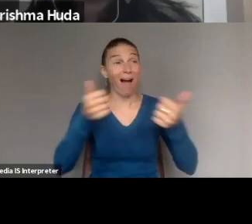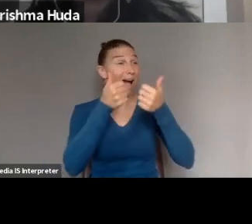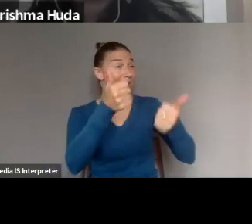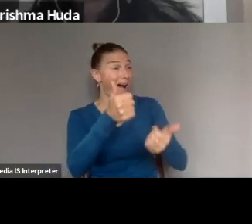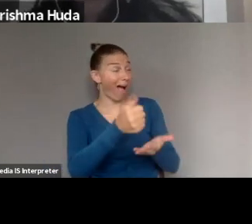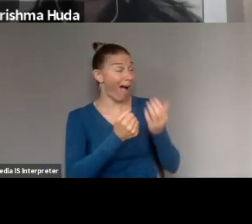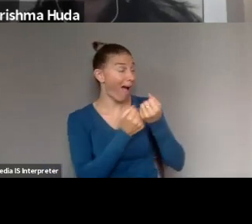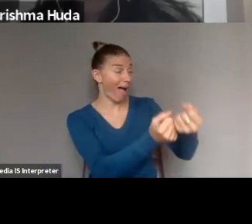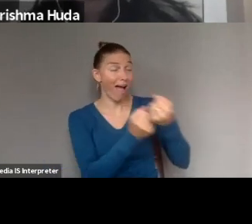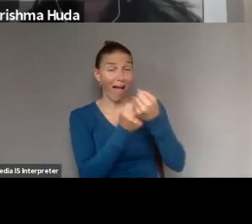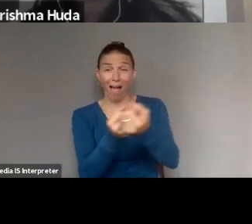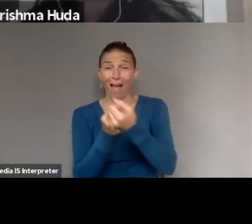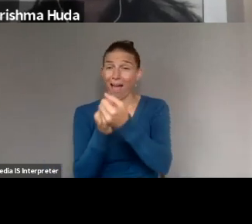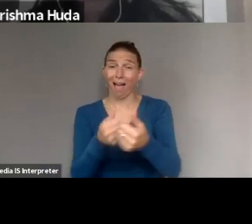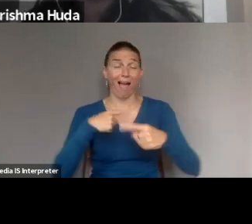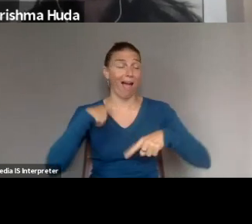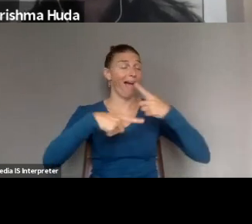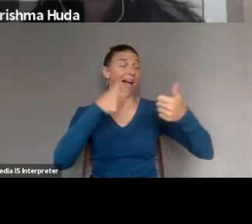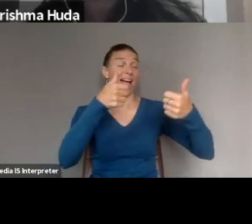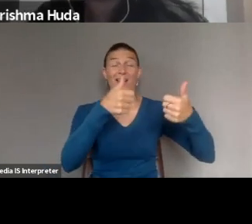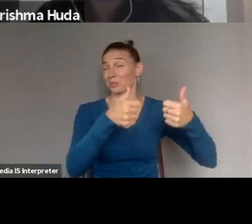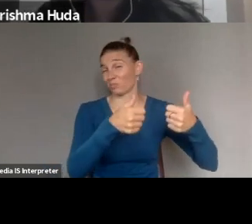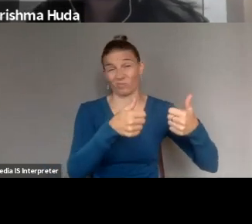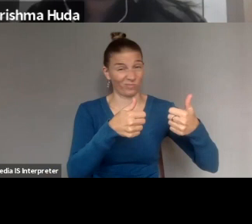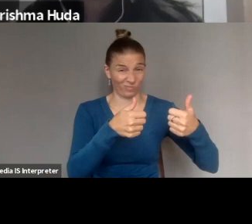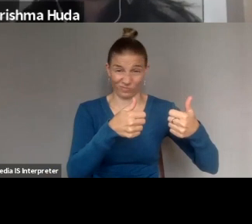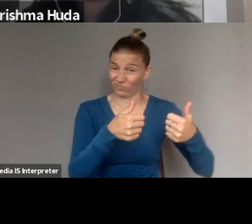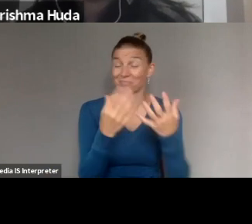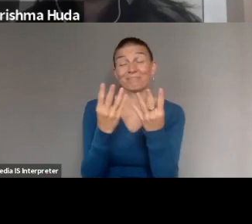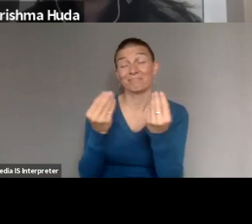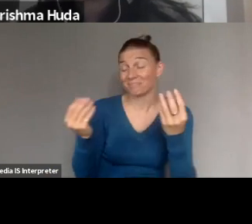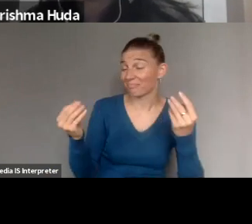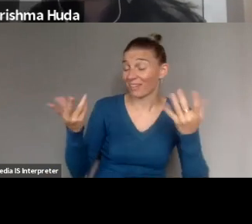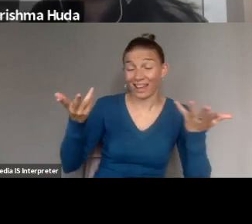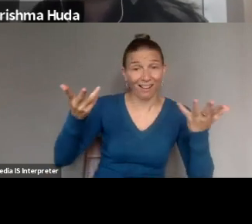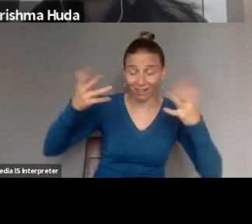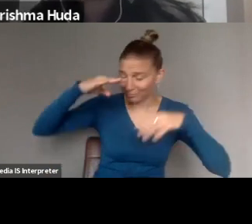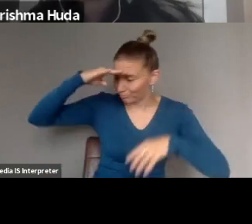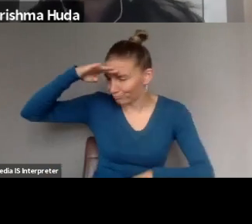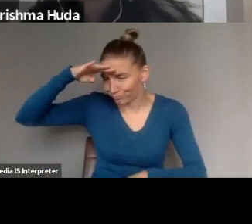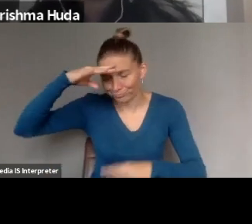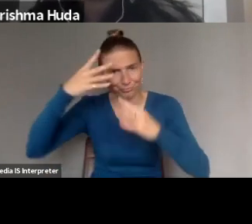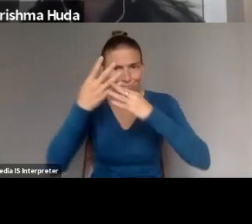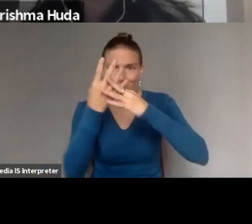have been slipping through the cracks like [unintelligible]. So, just to give you just a quick snapshot of one case study.